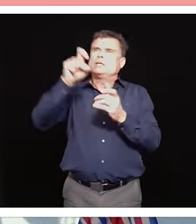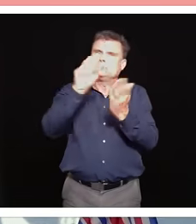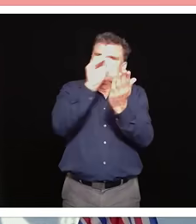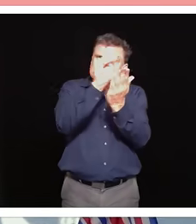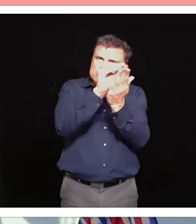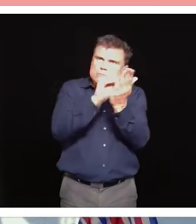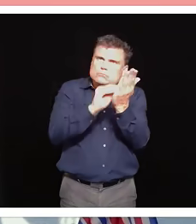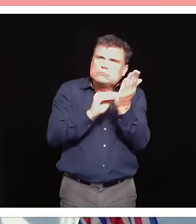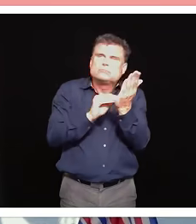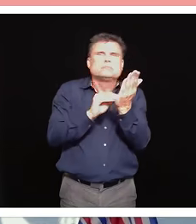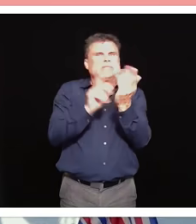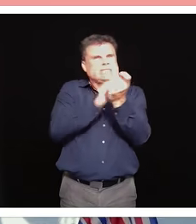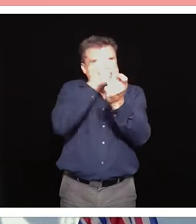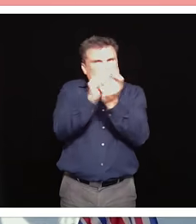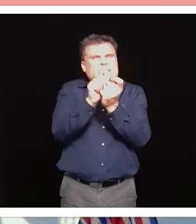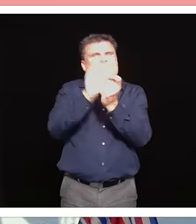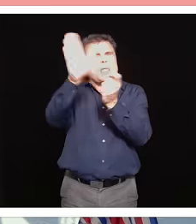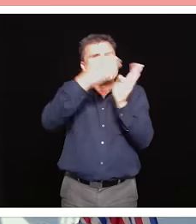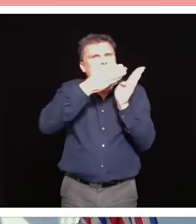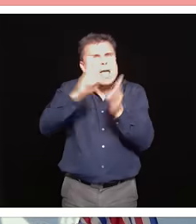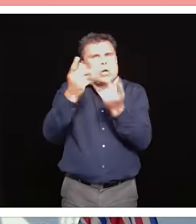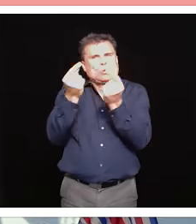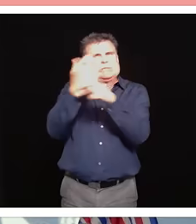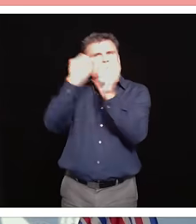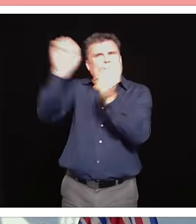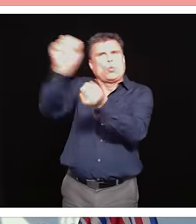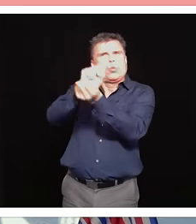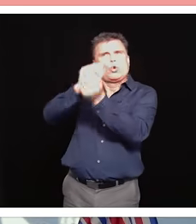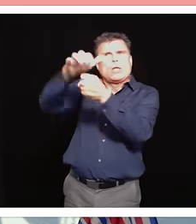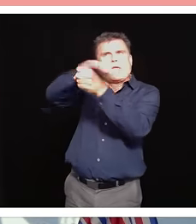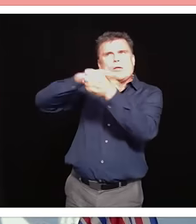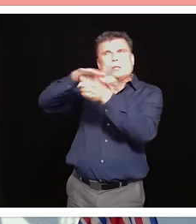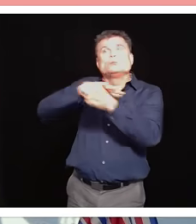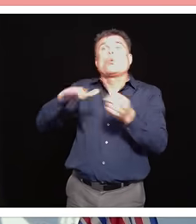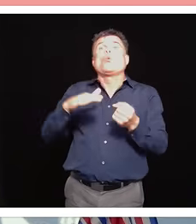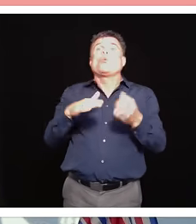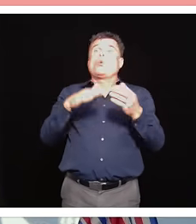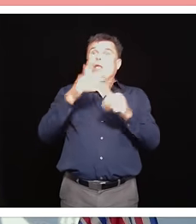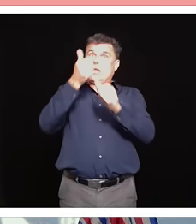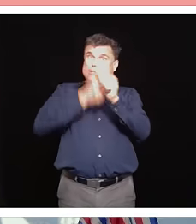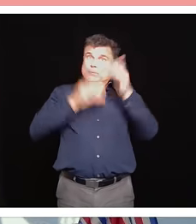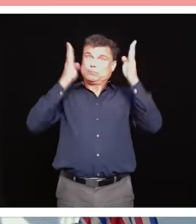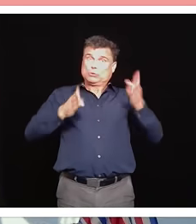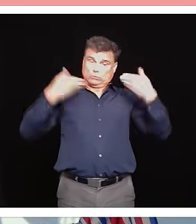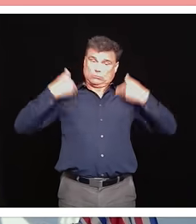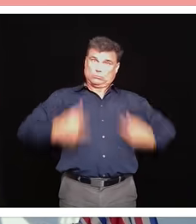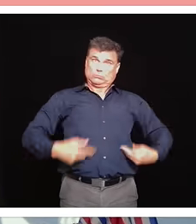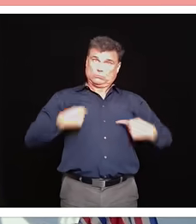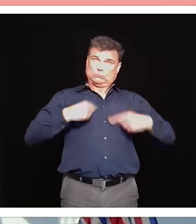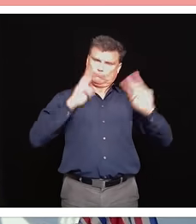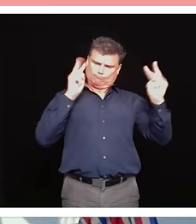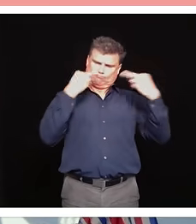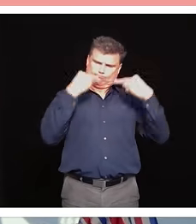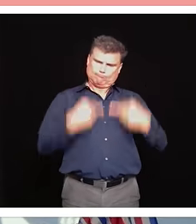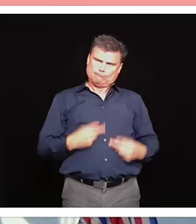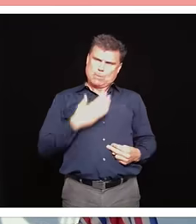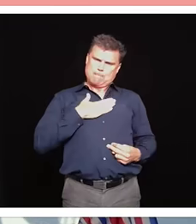It's the same as we compare ourselves to other provinces. We continually have a slight uptick but we are still very low.